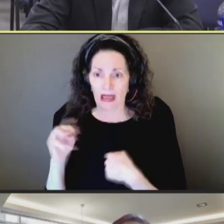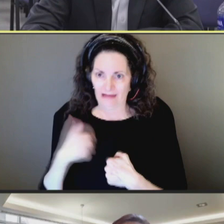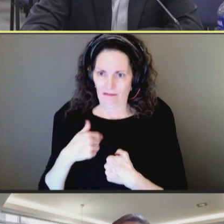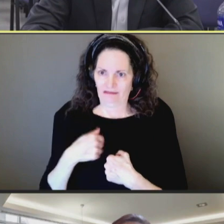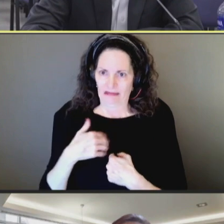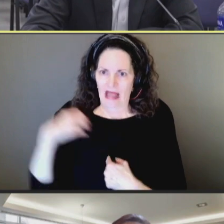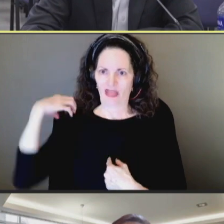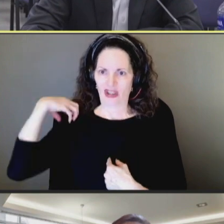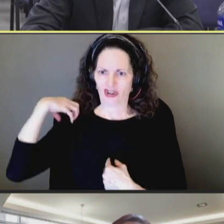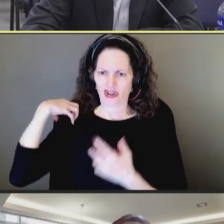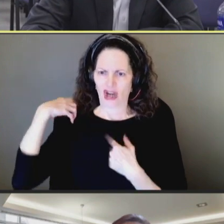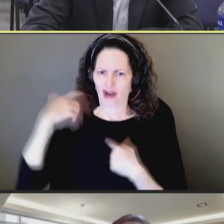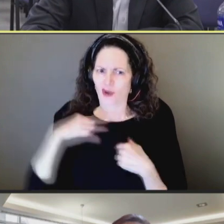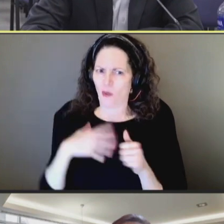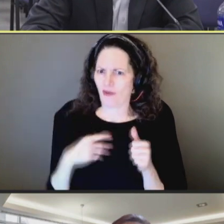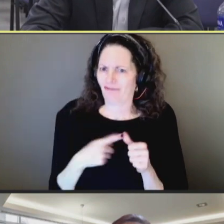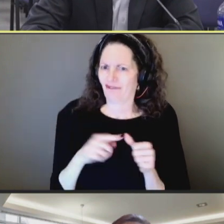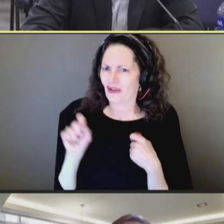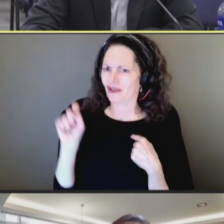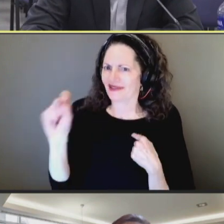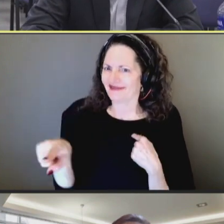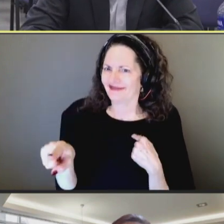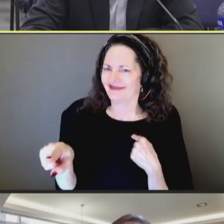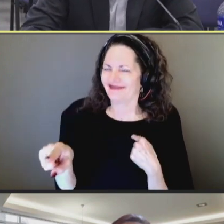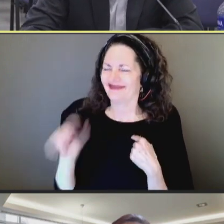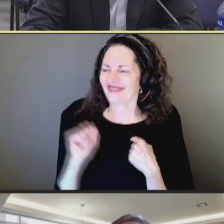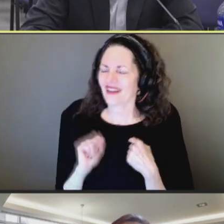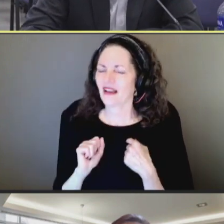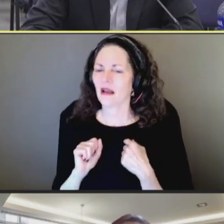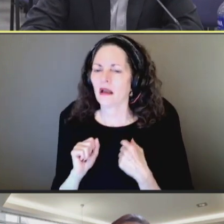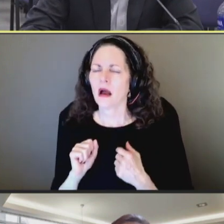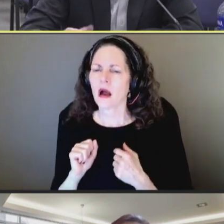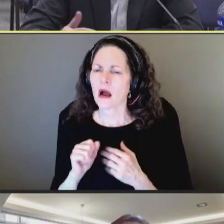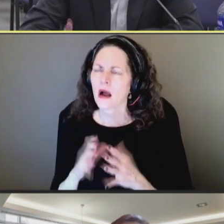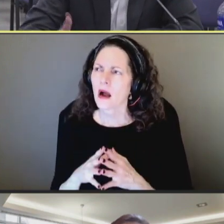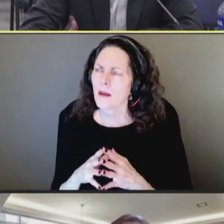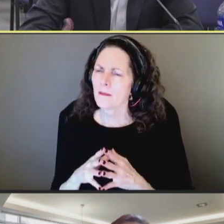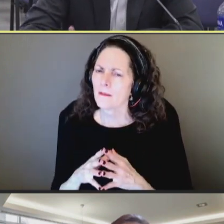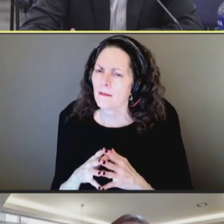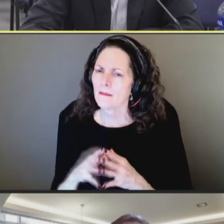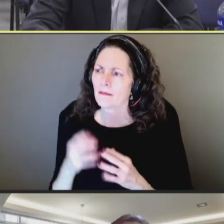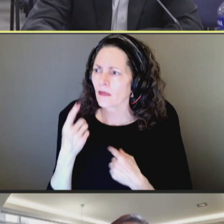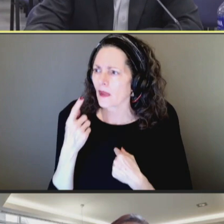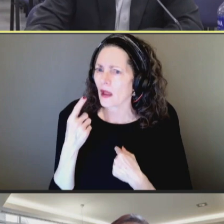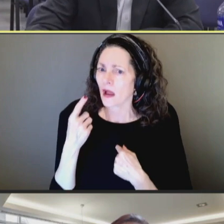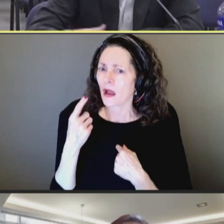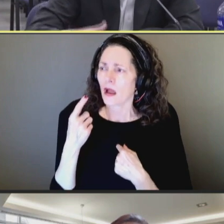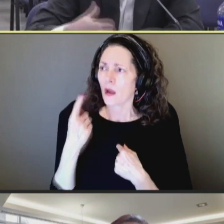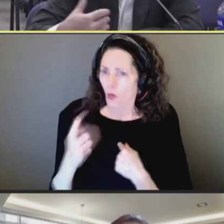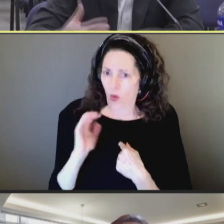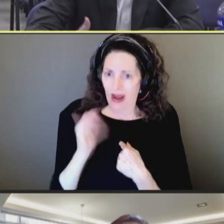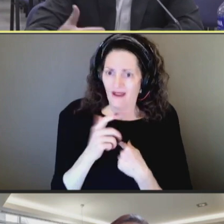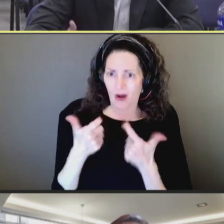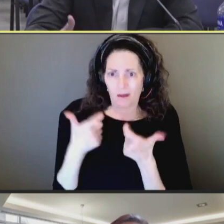my first question to begin with. One of our real challenges in infectious disease